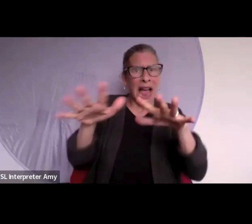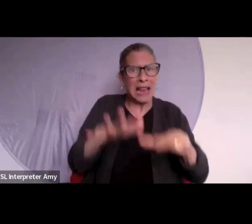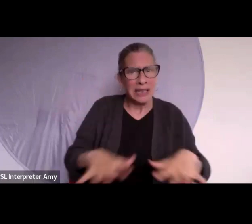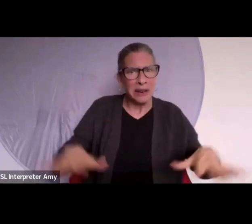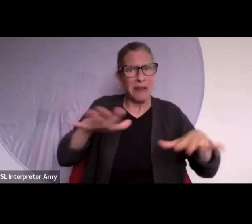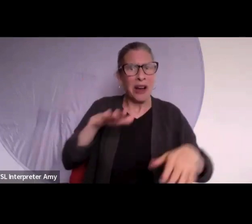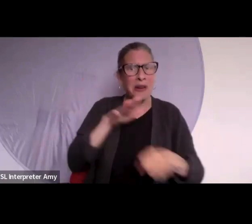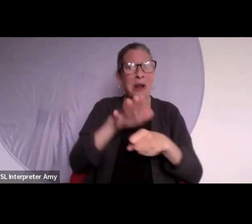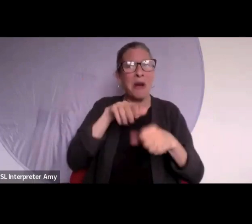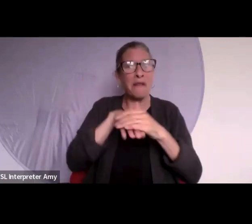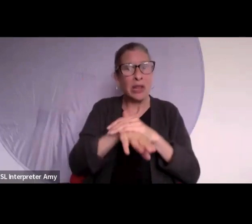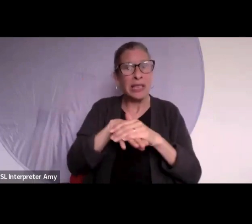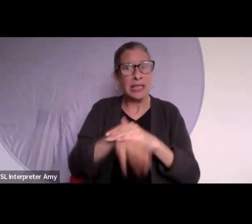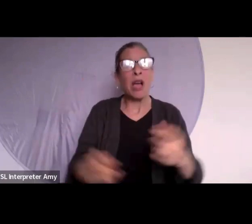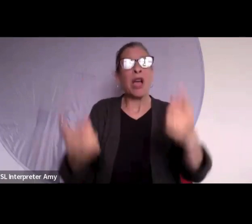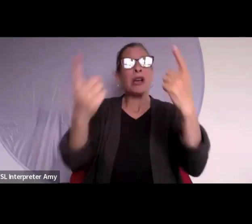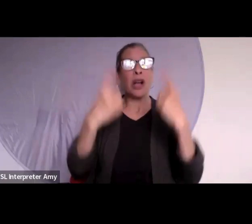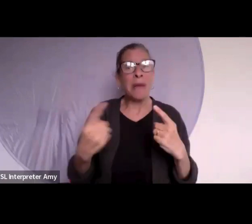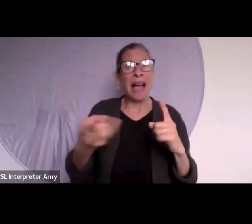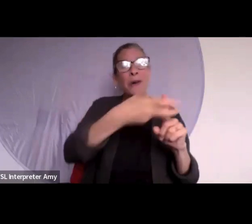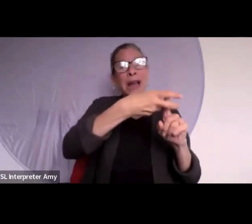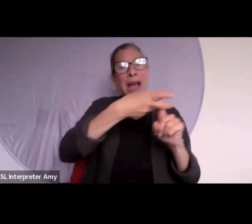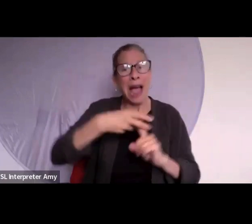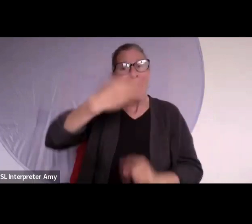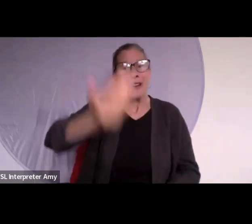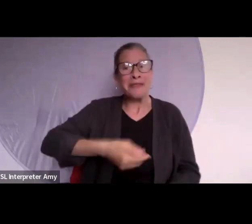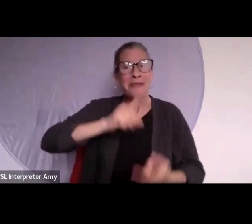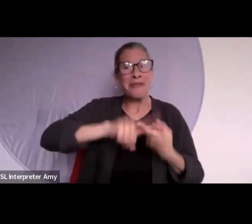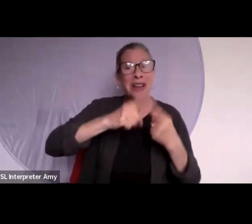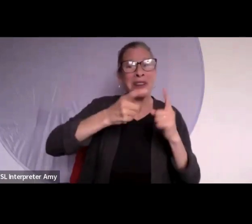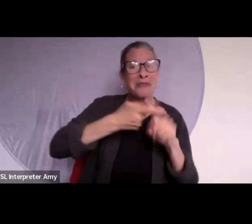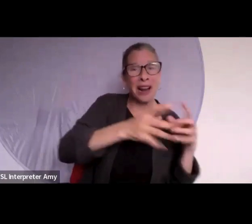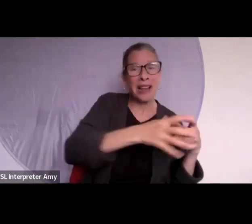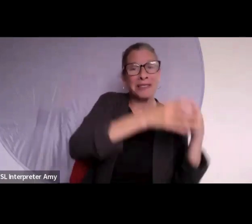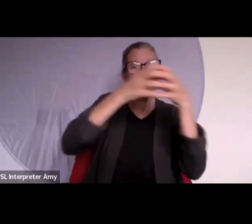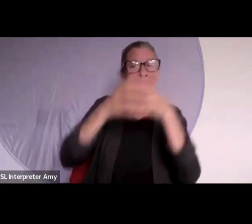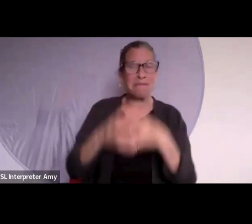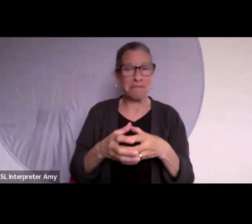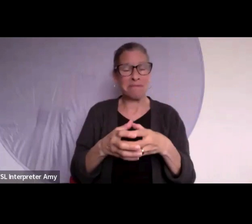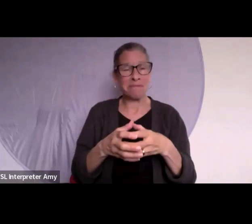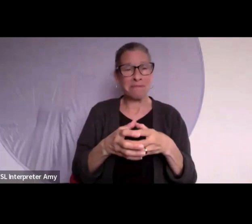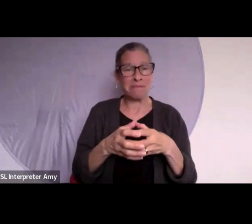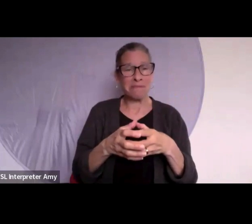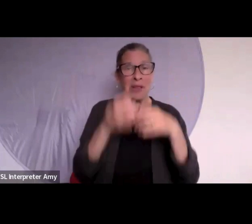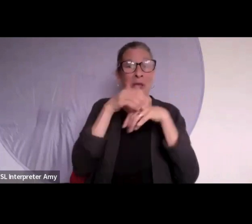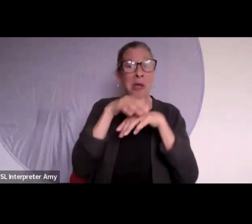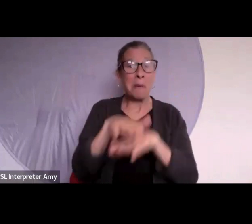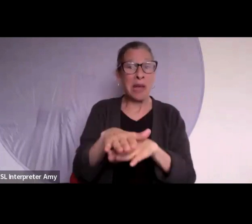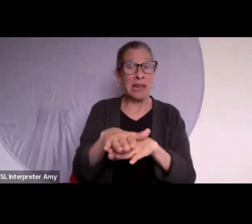come out and bring your friends because this is something I mean, the mainstream is also something bring your friends who